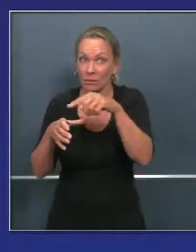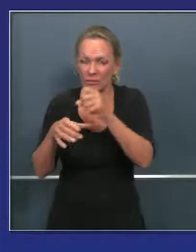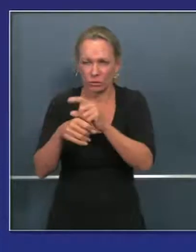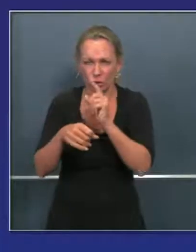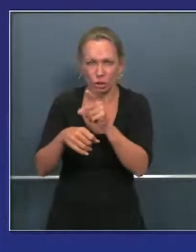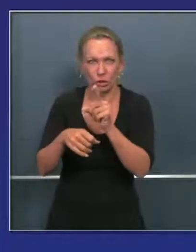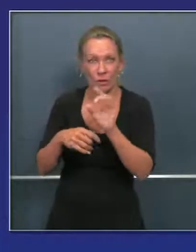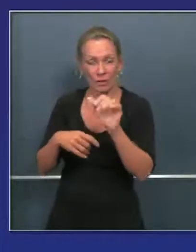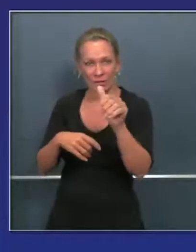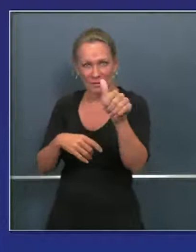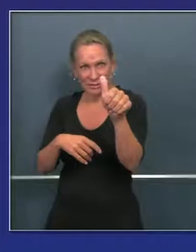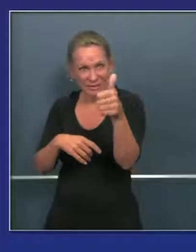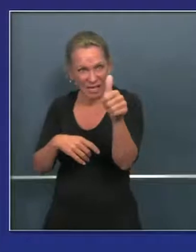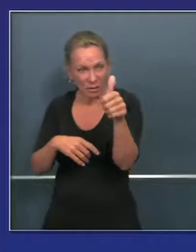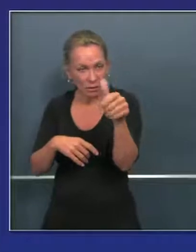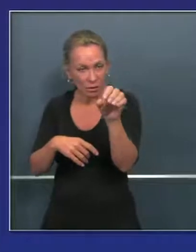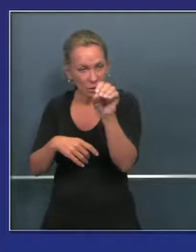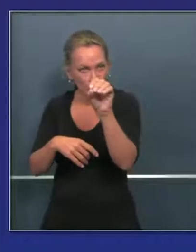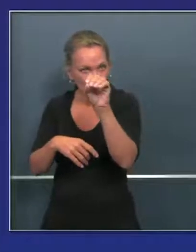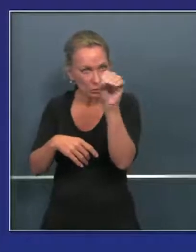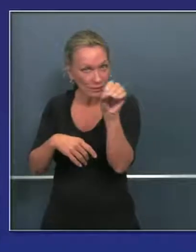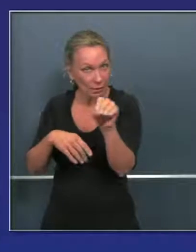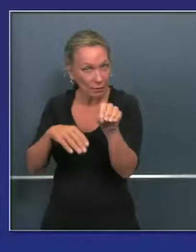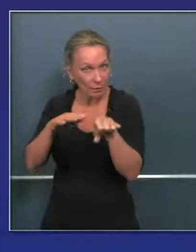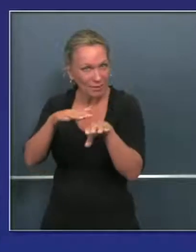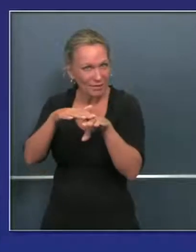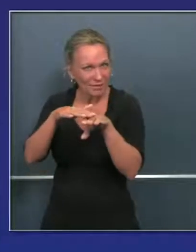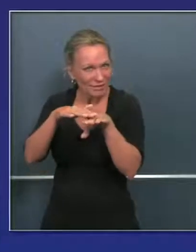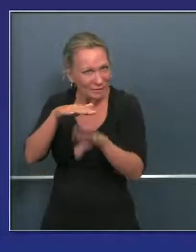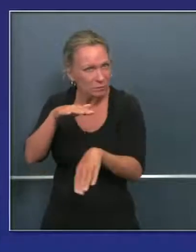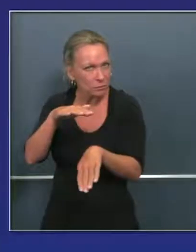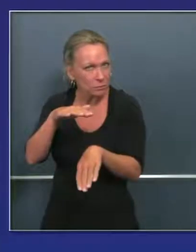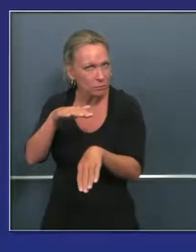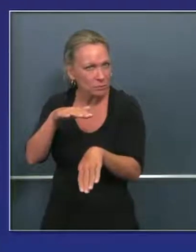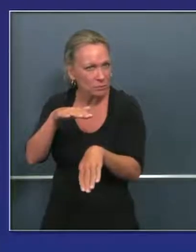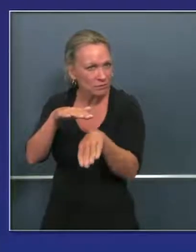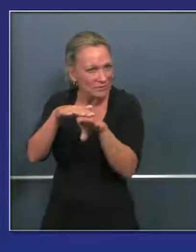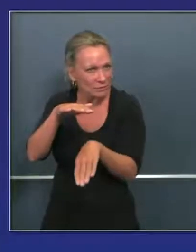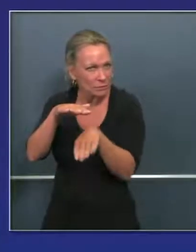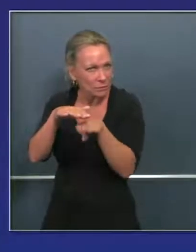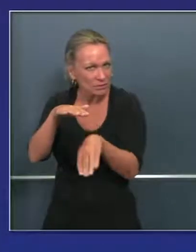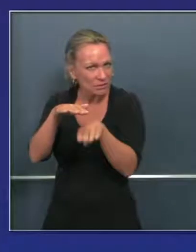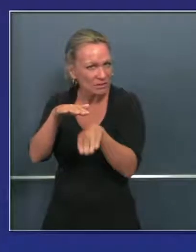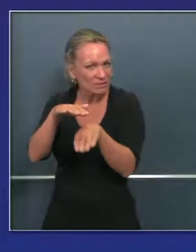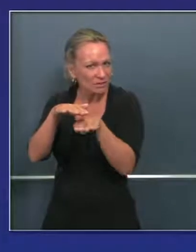day many many more kovat positive patients are needing hospitalizations and then connected to